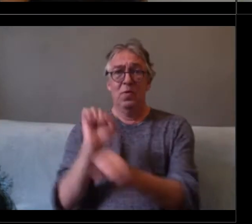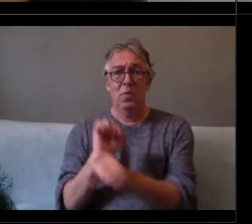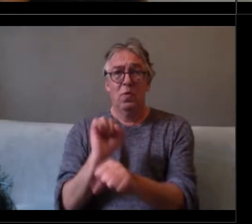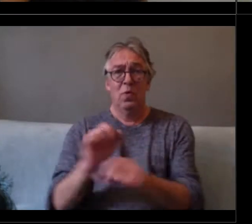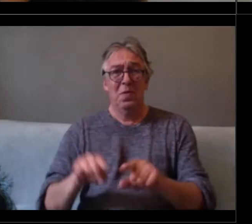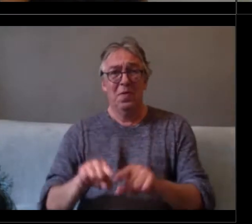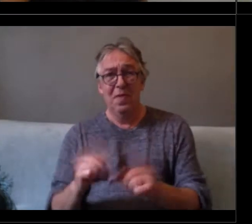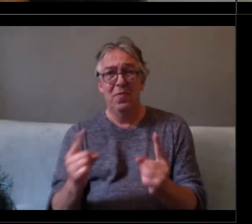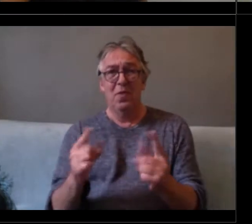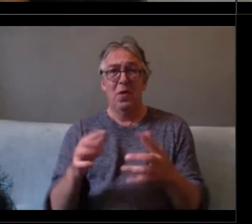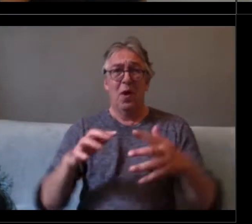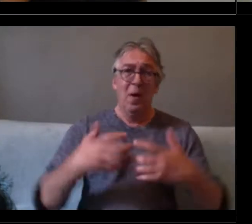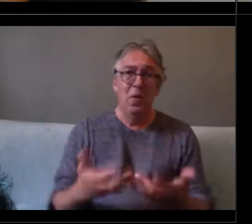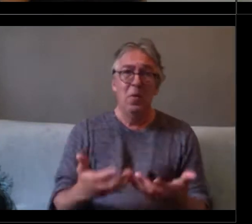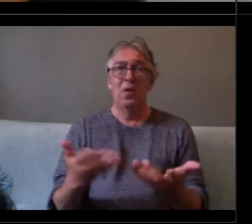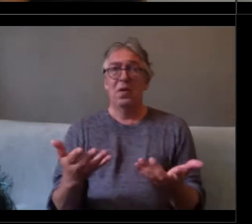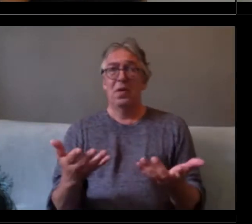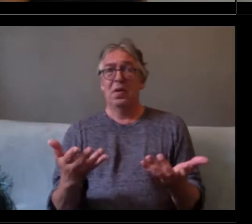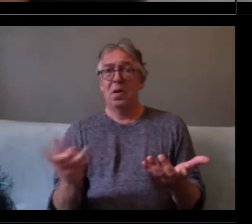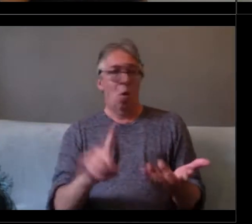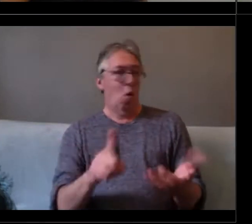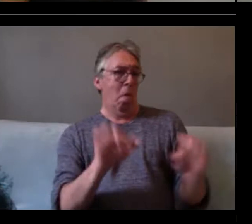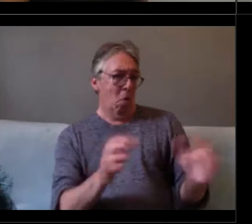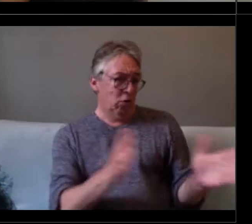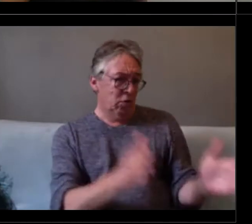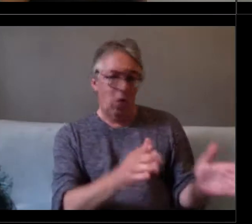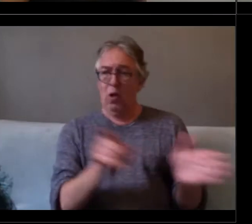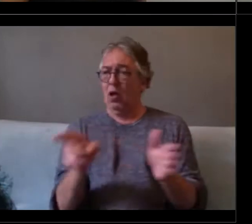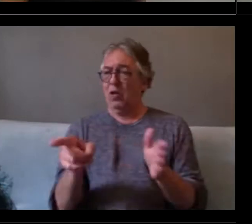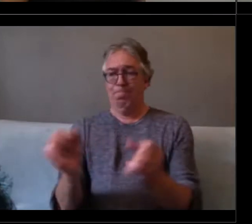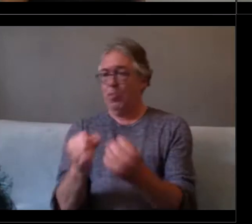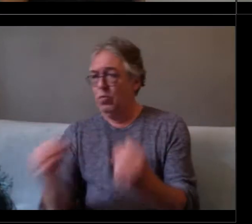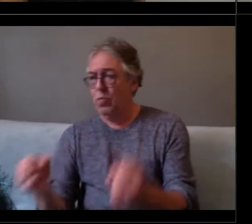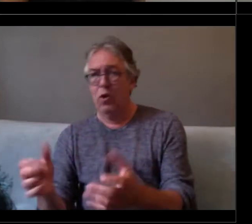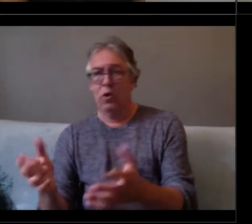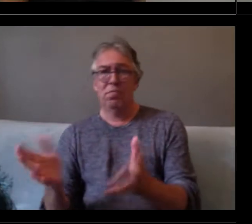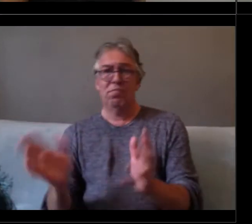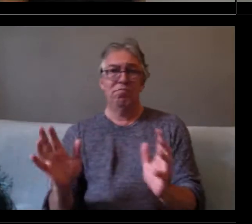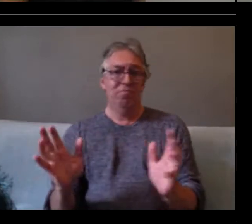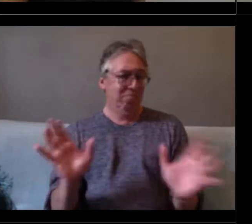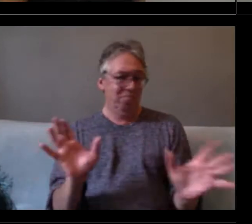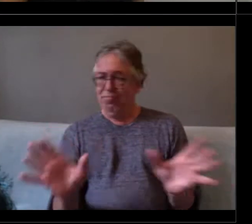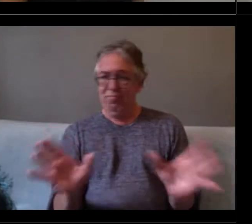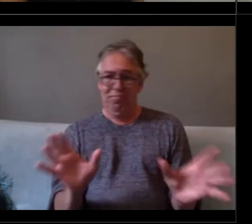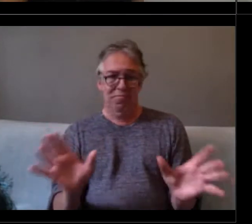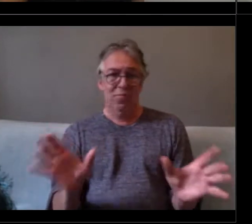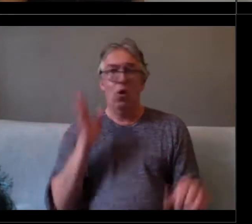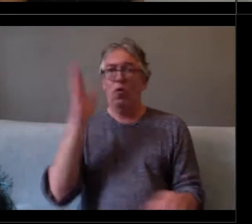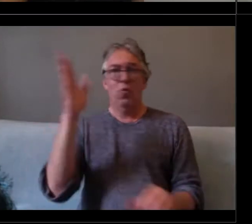what is possible and what isn't possible anymore or not that easy anymore.